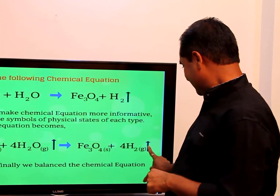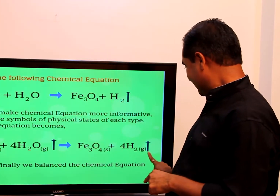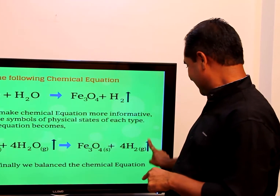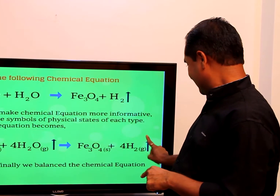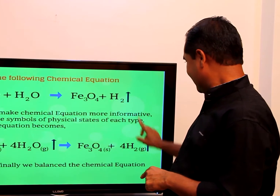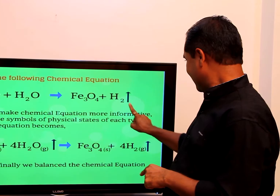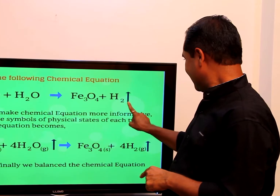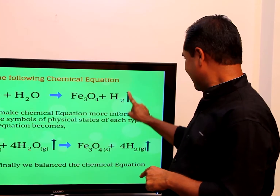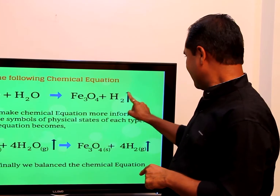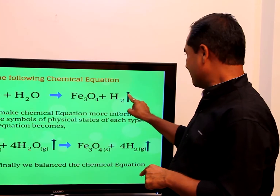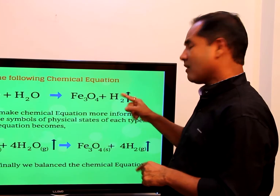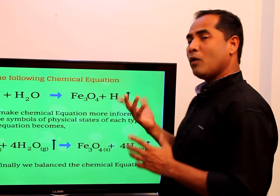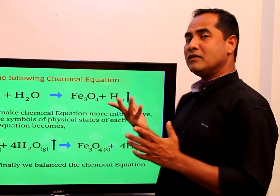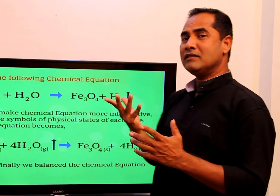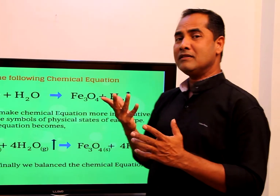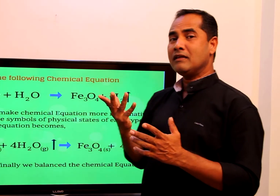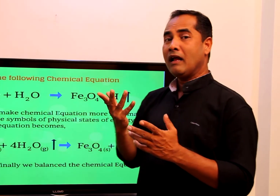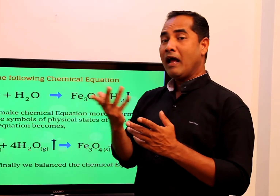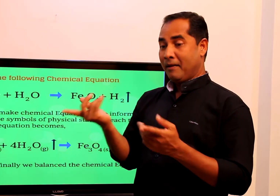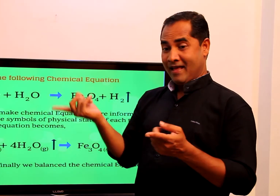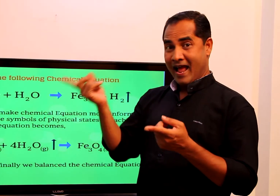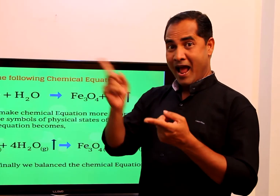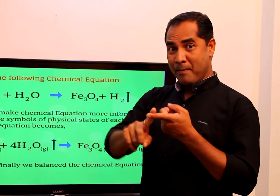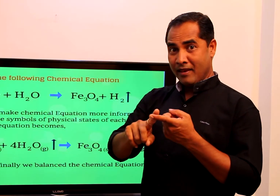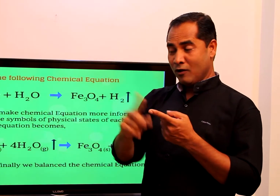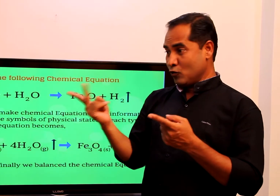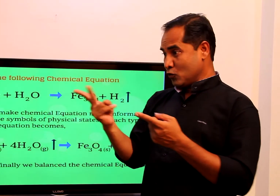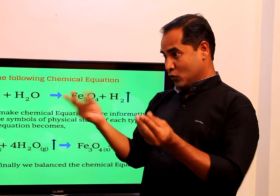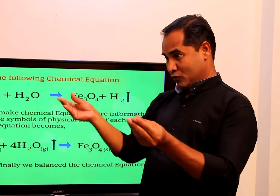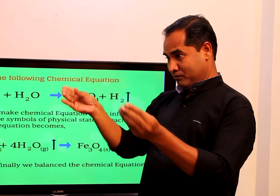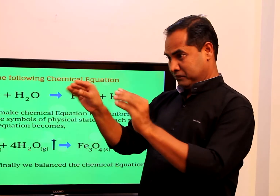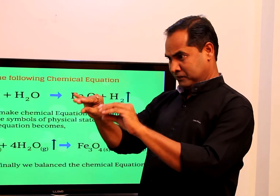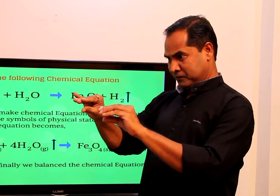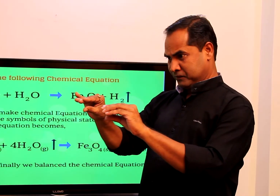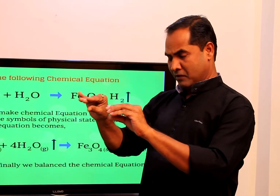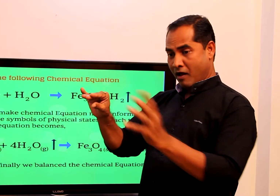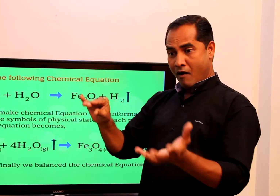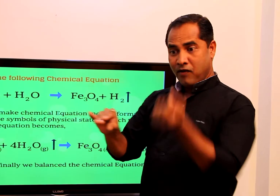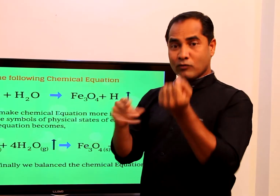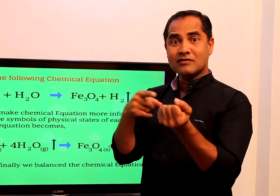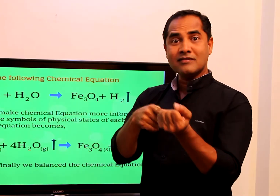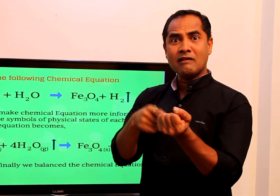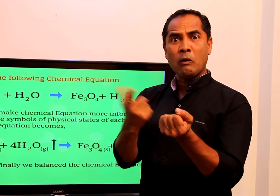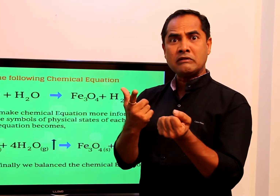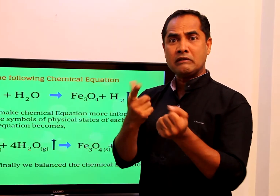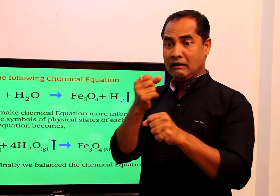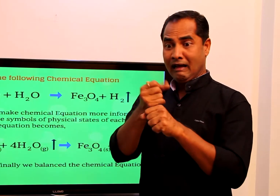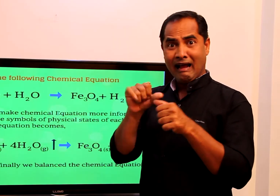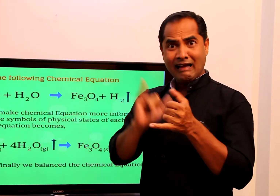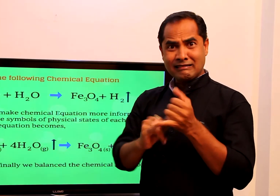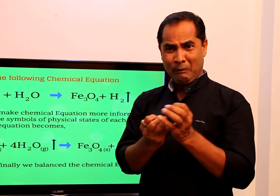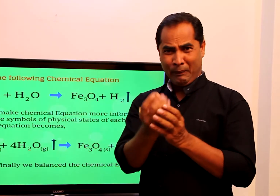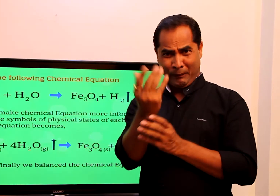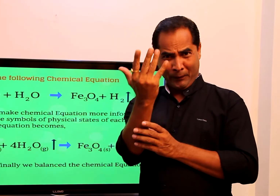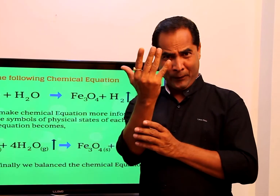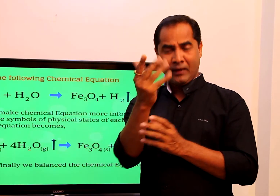This arrow which is pointing upwards shows - when two chemicals react,